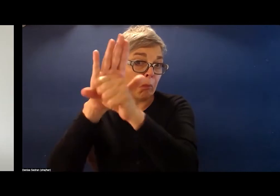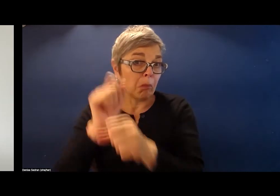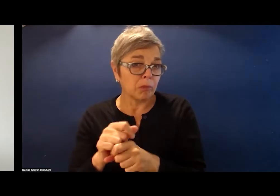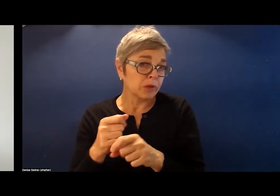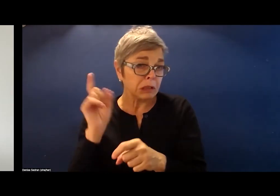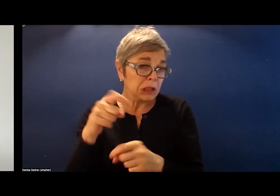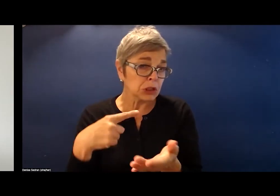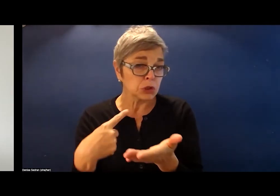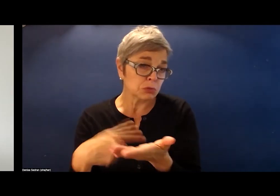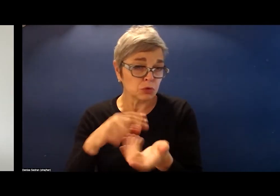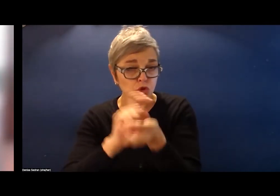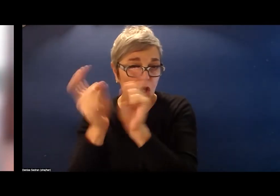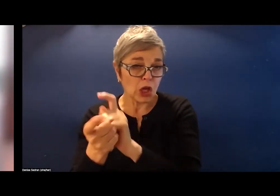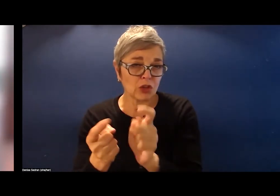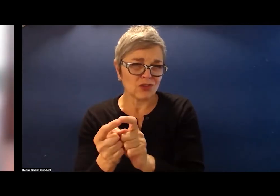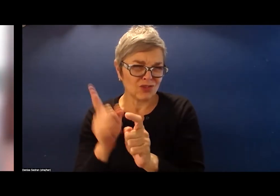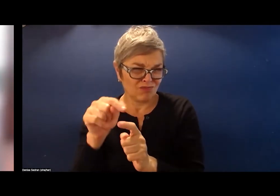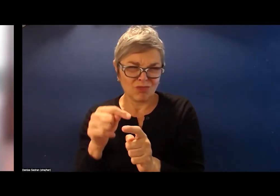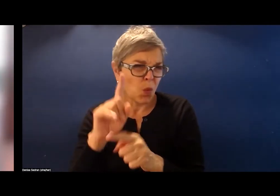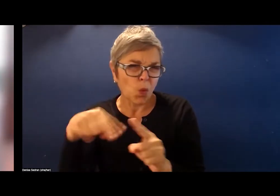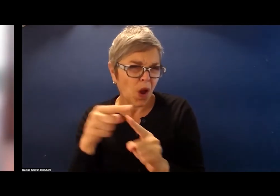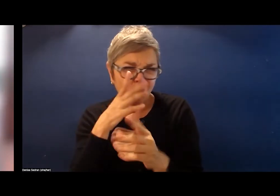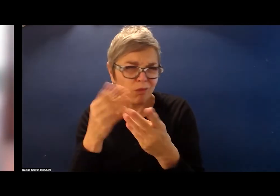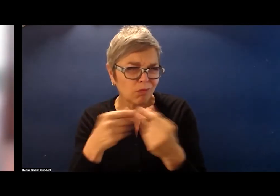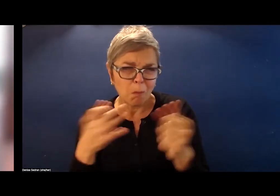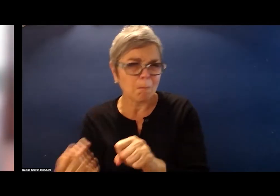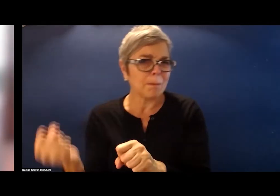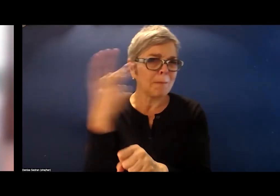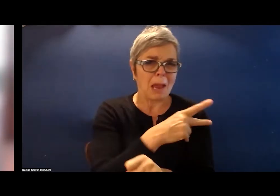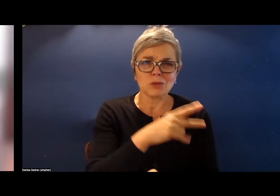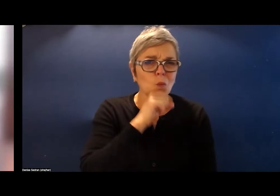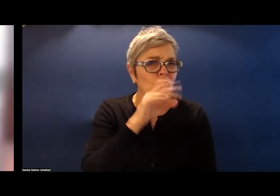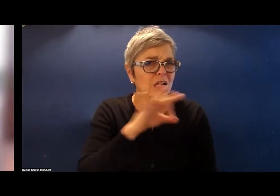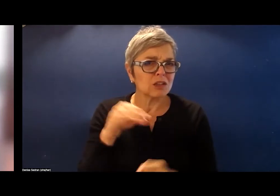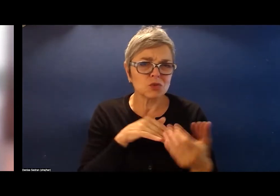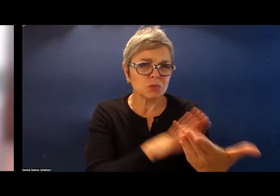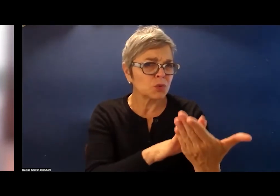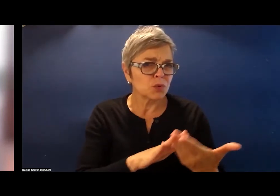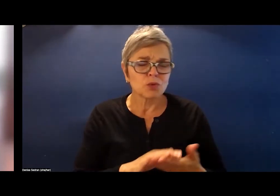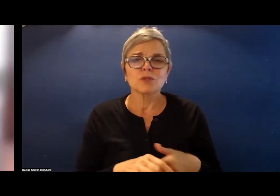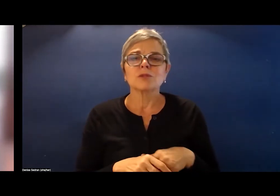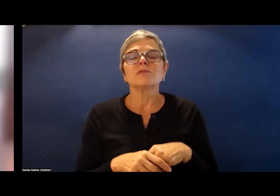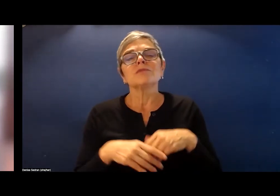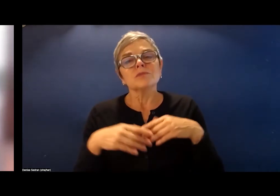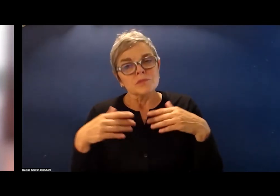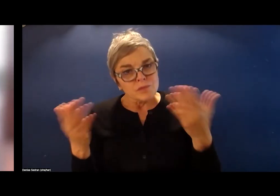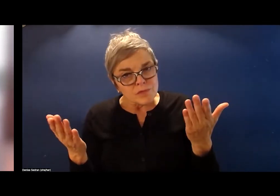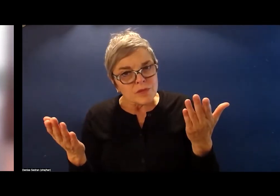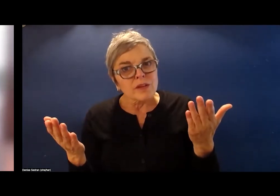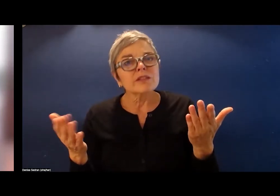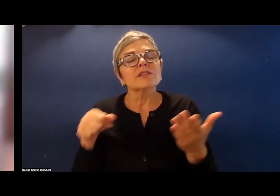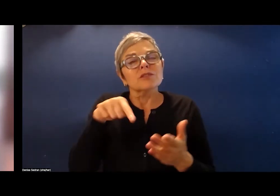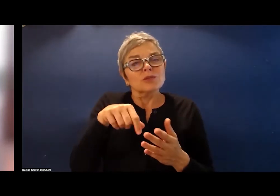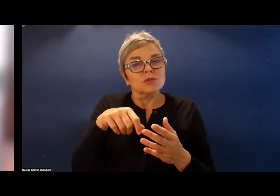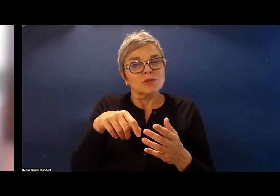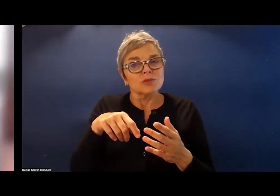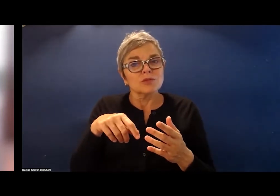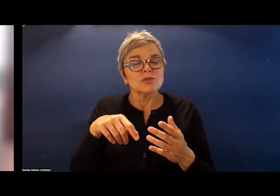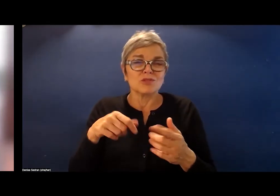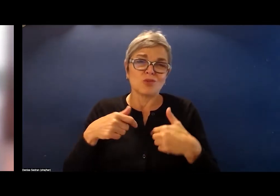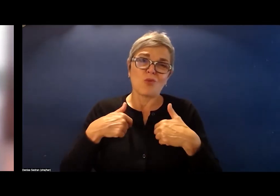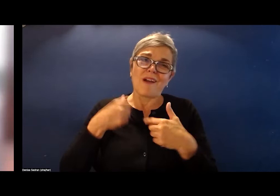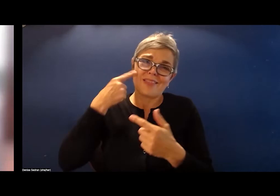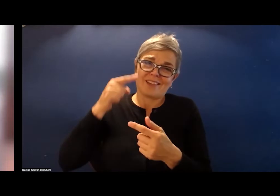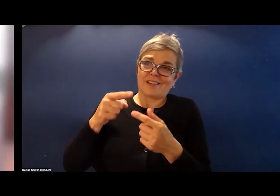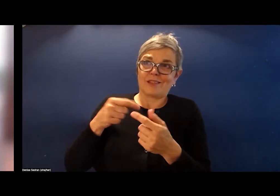So I think much like politics, the museum sector has operated on this idea of a pendulum.